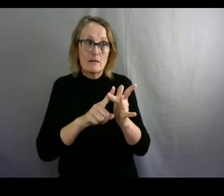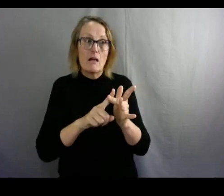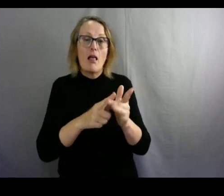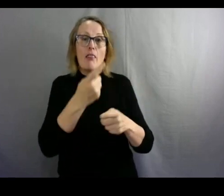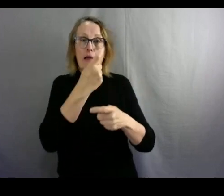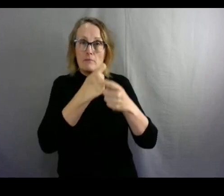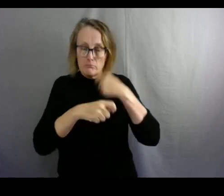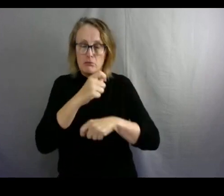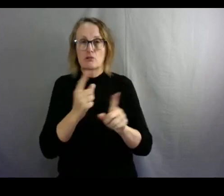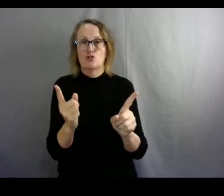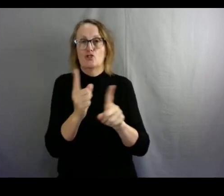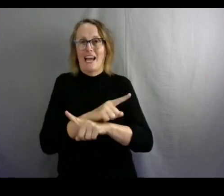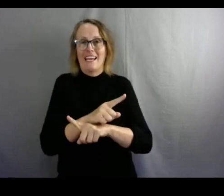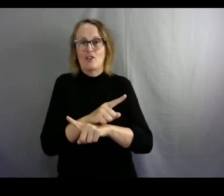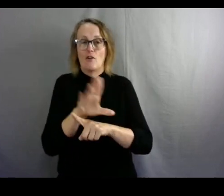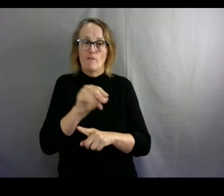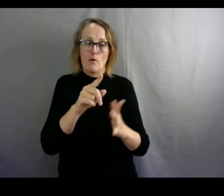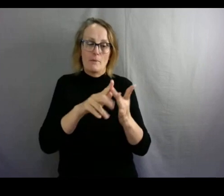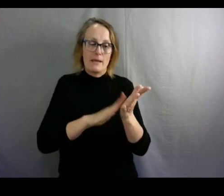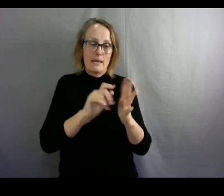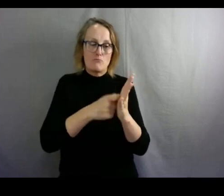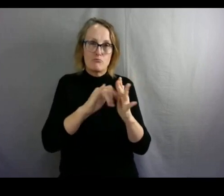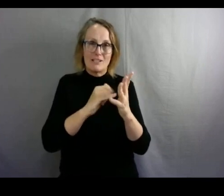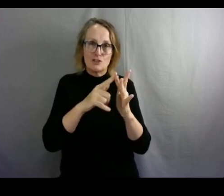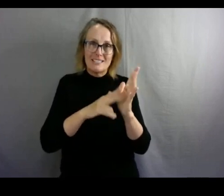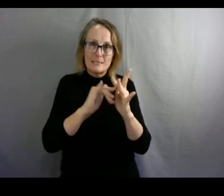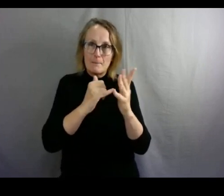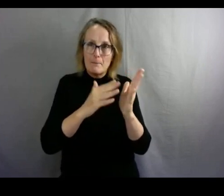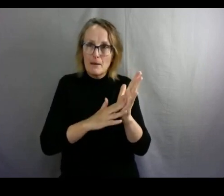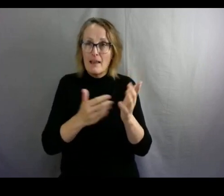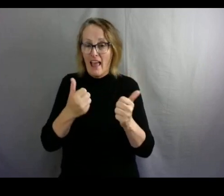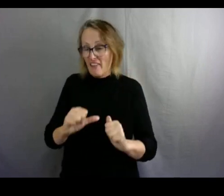when he went to Brittany, have his encounters with Laval,